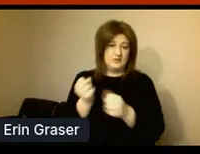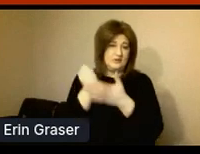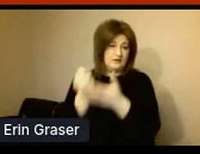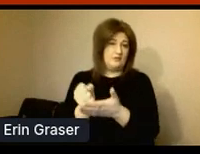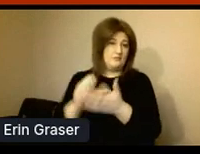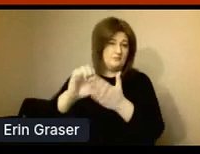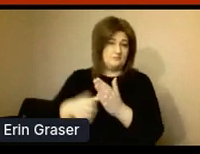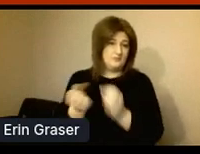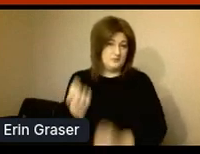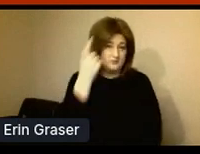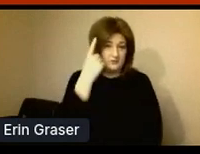Can we go to the next slide?